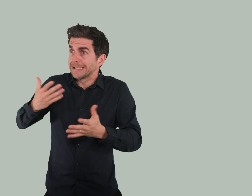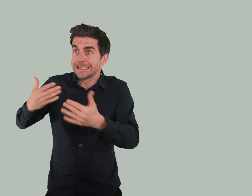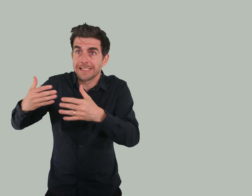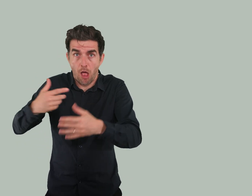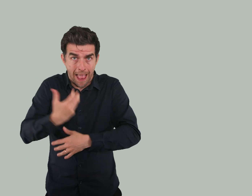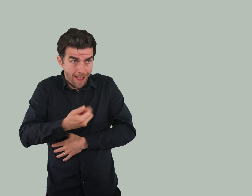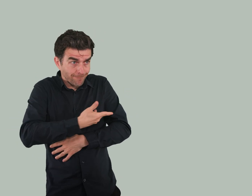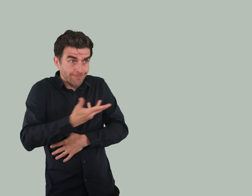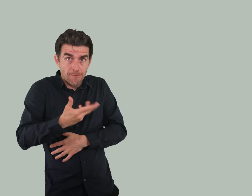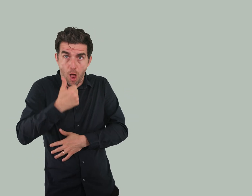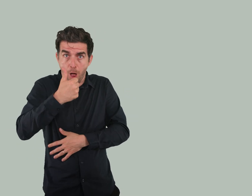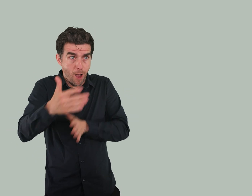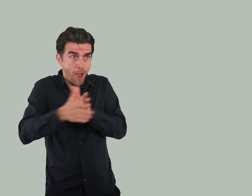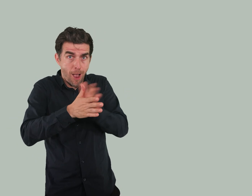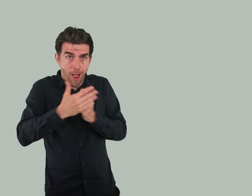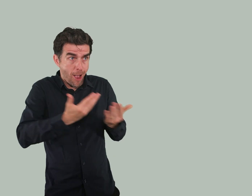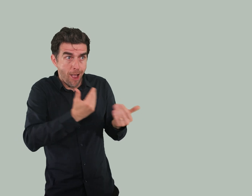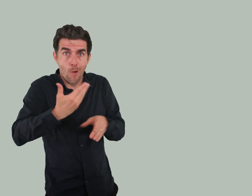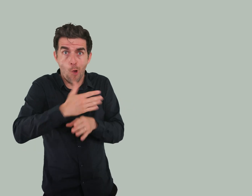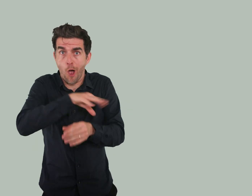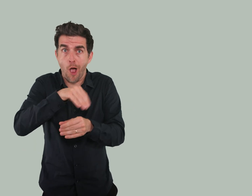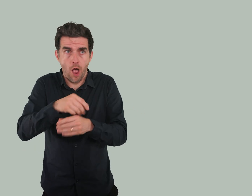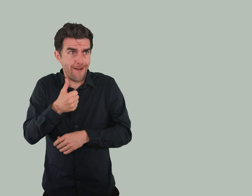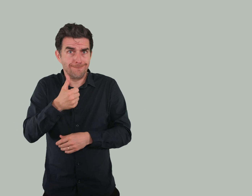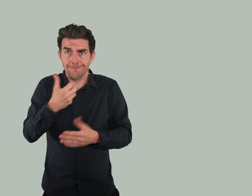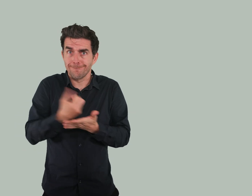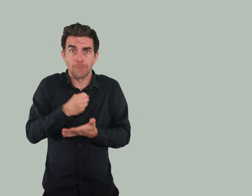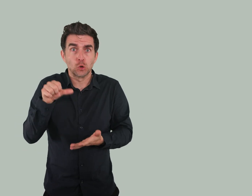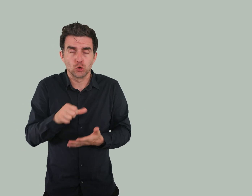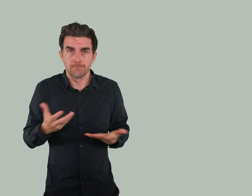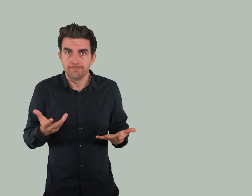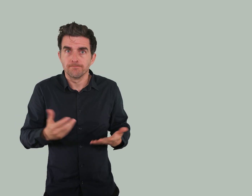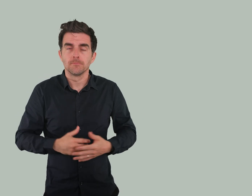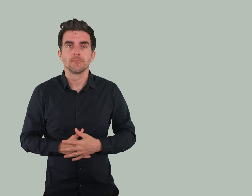This should be a win-win.